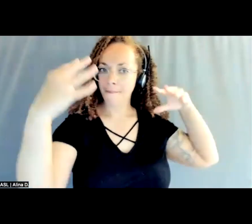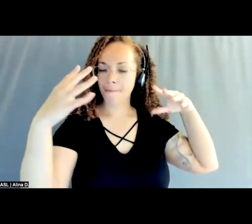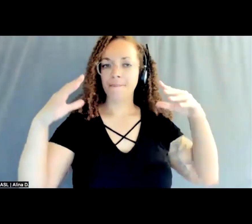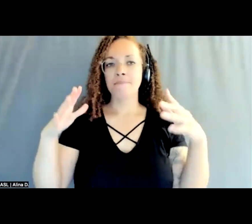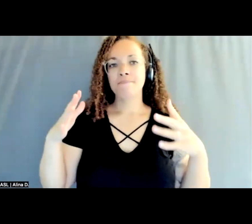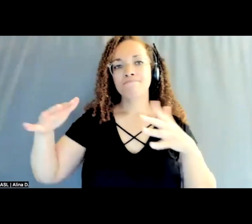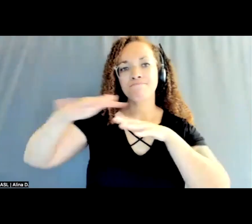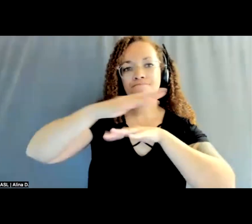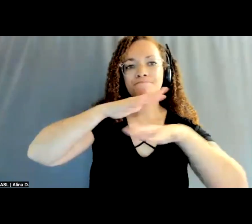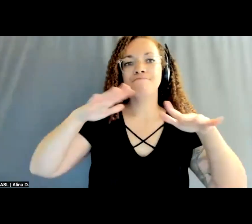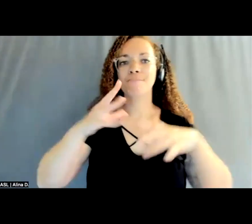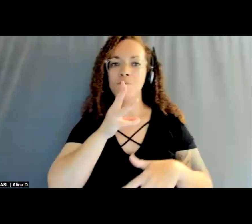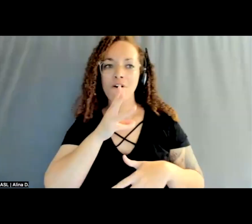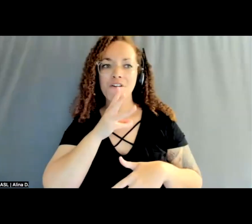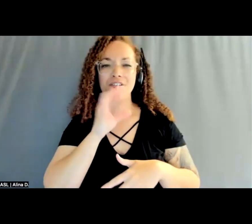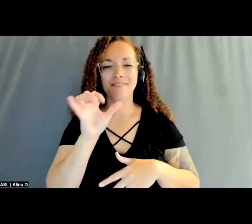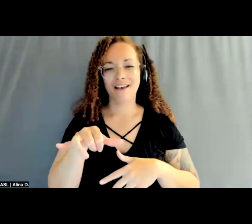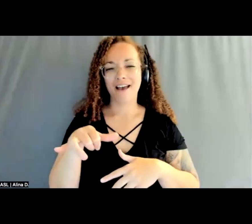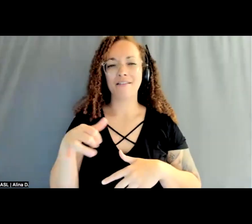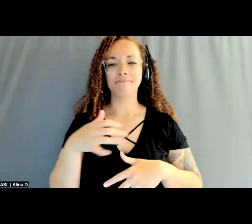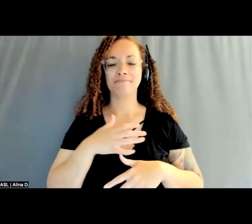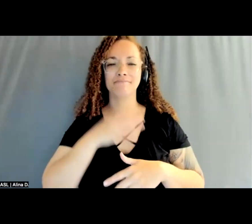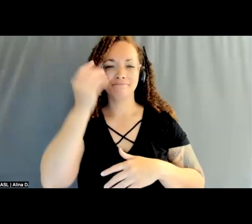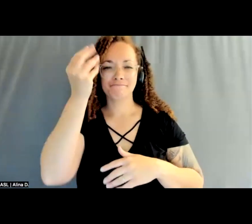An epigraph for this one is from Ashon Crawley: